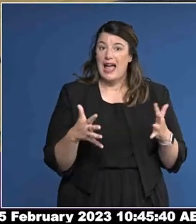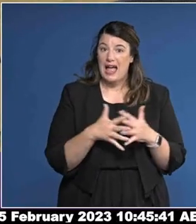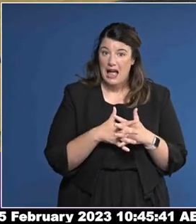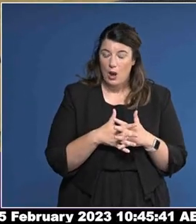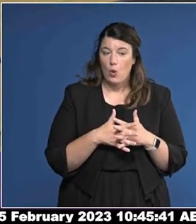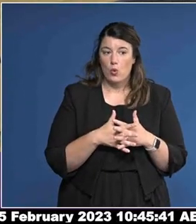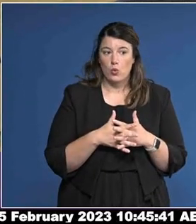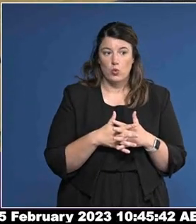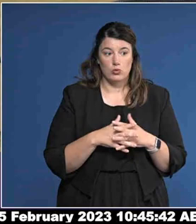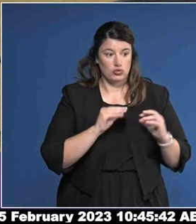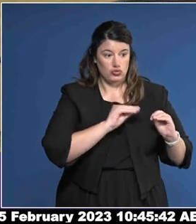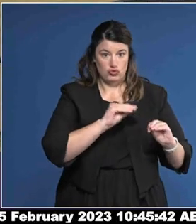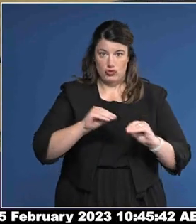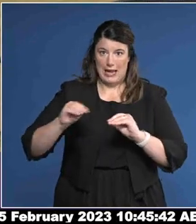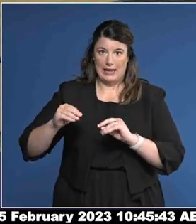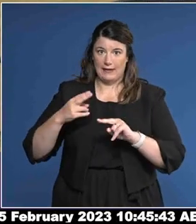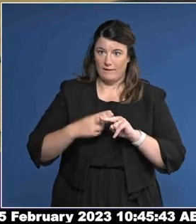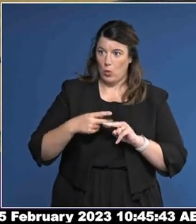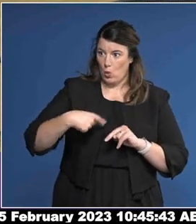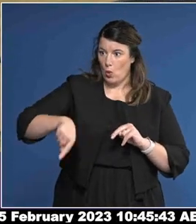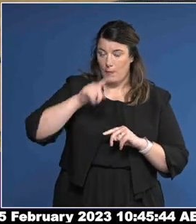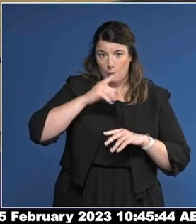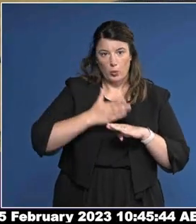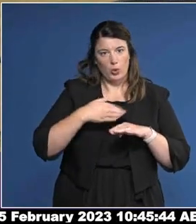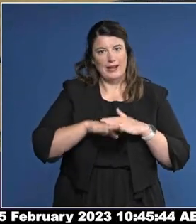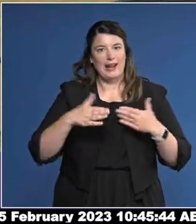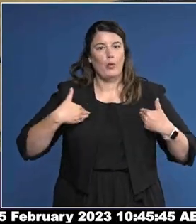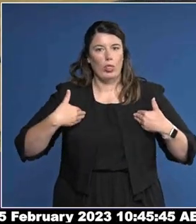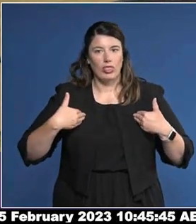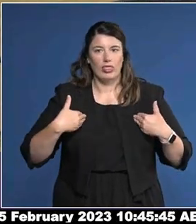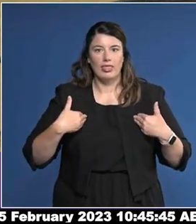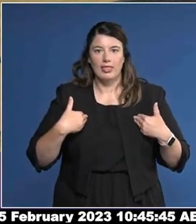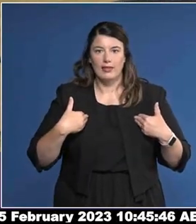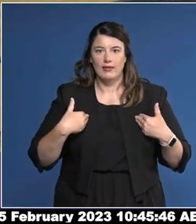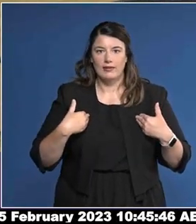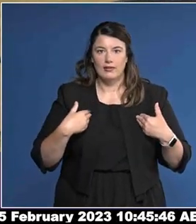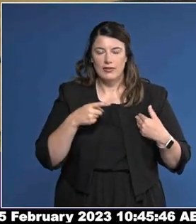operated in the health sector to better address the risks of violence, abuse, neglect